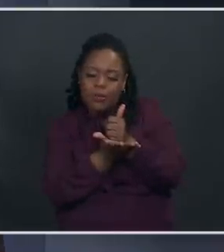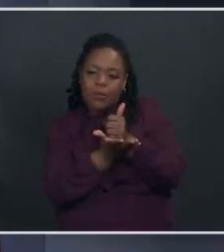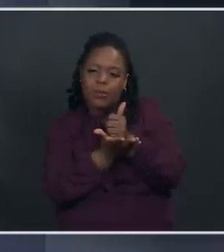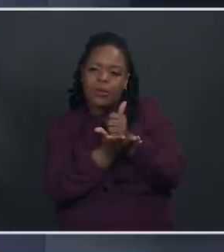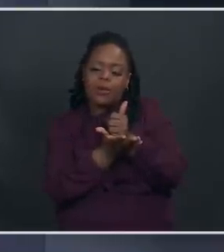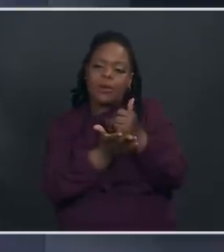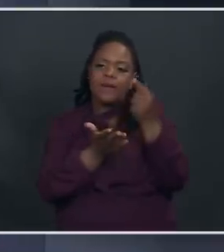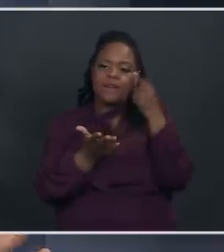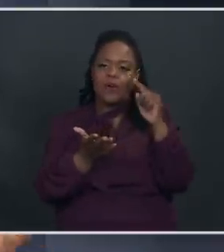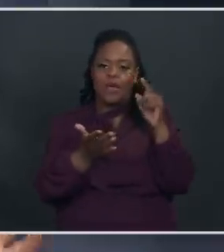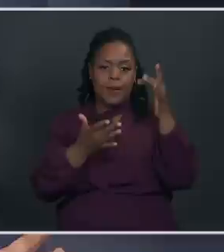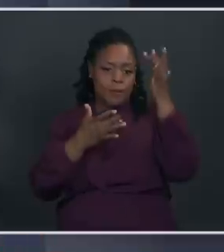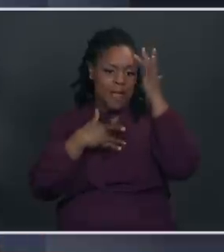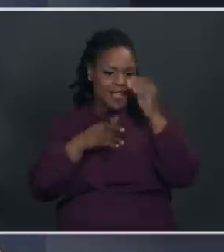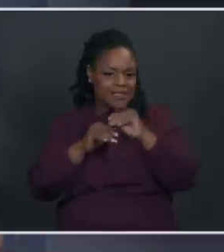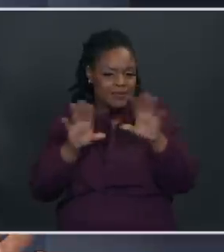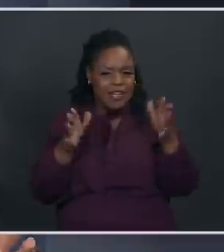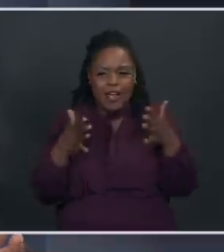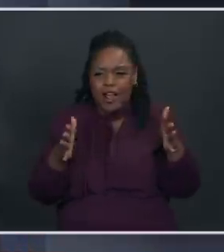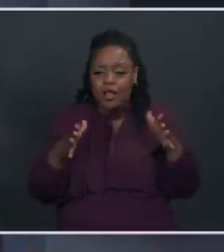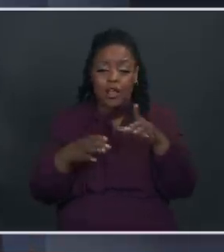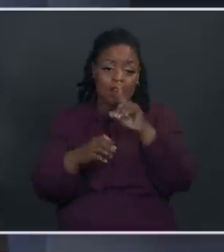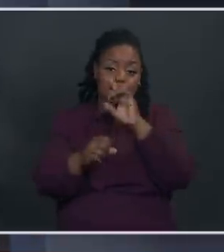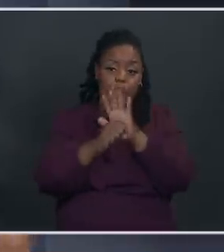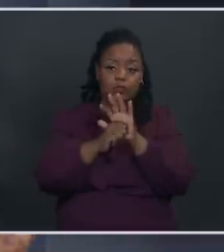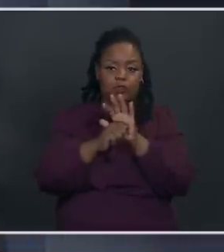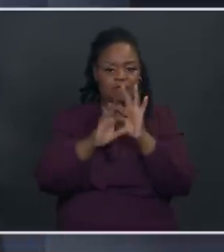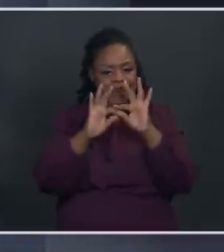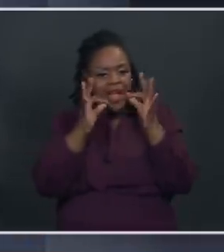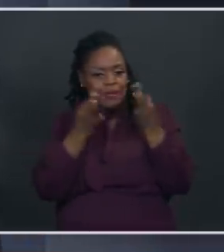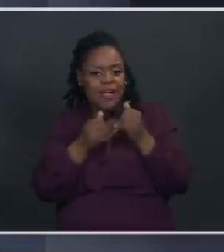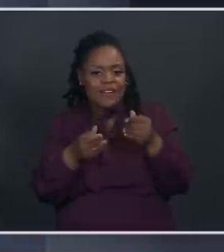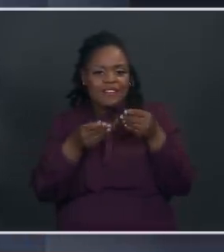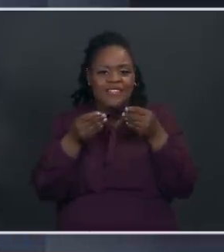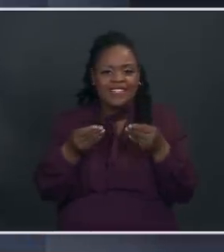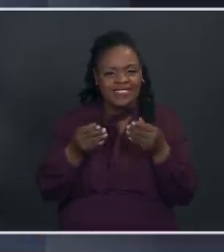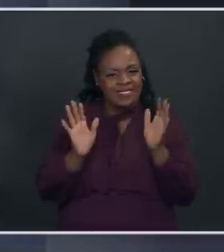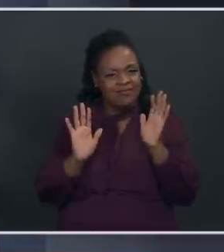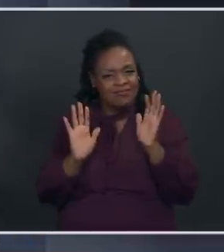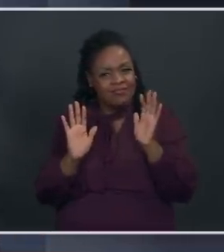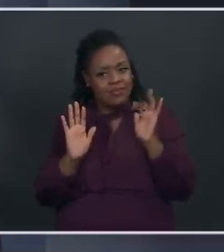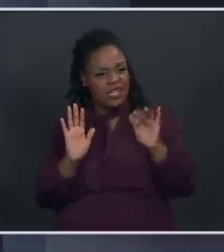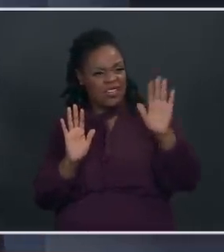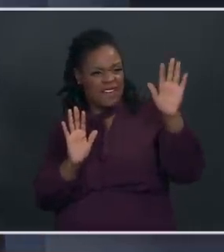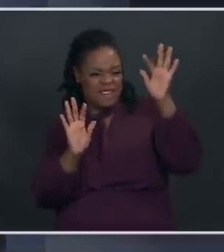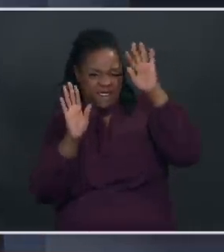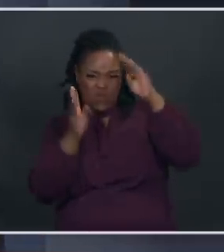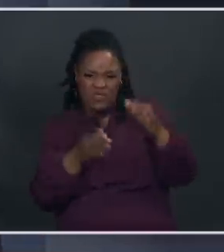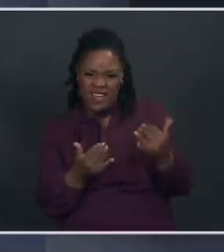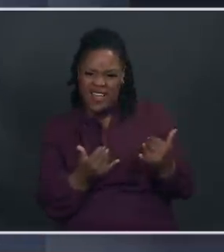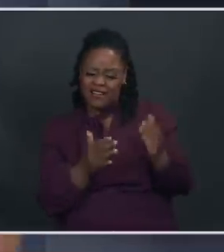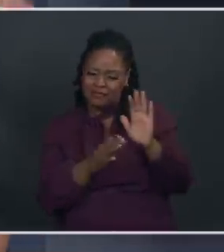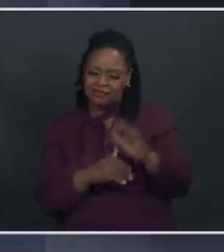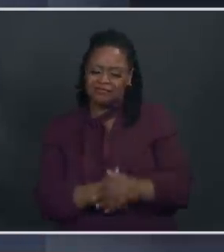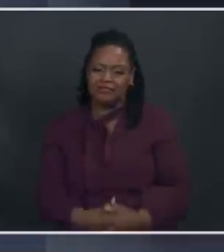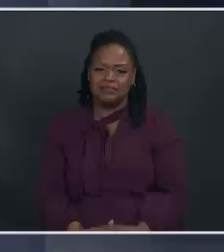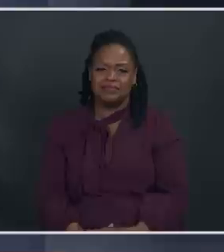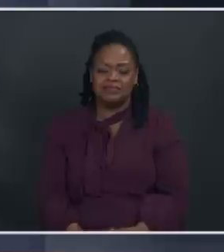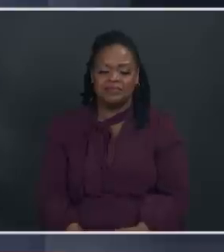to ensure working families can put food on the table. And that's where he feels his efforts should be to remain. Okay, go ahead. The Press: Thanks, Jen.